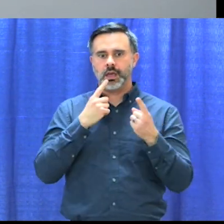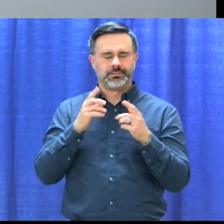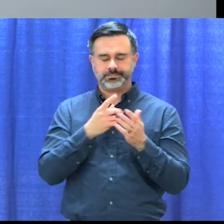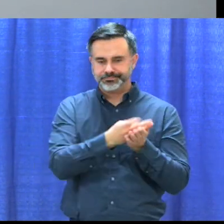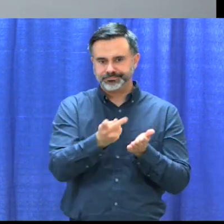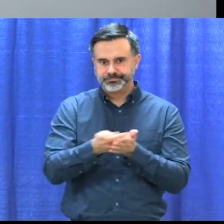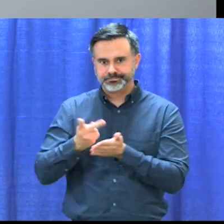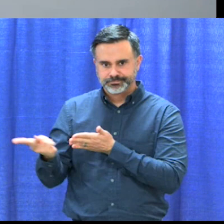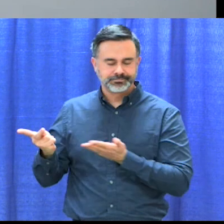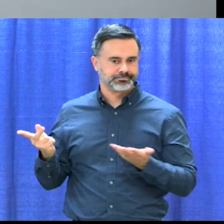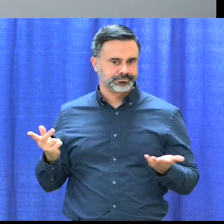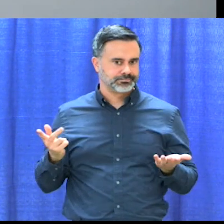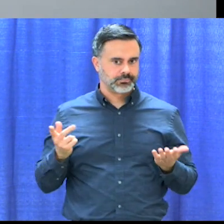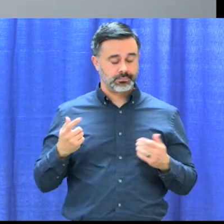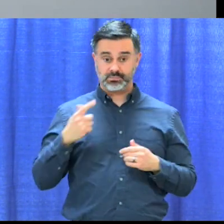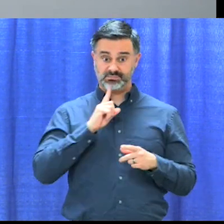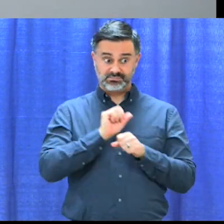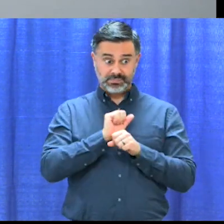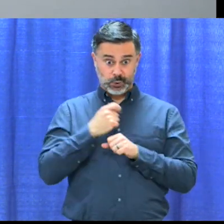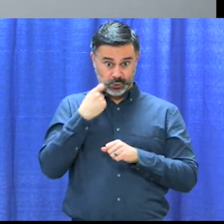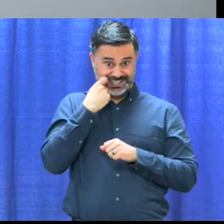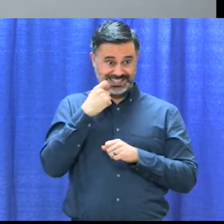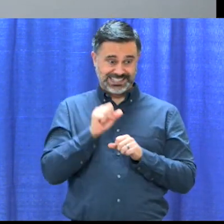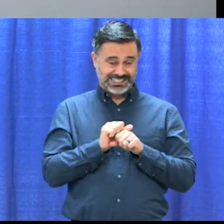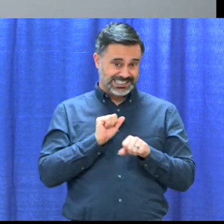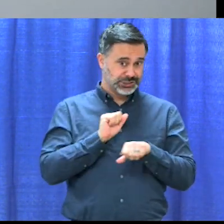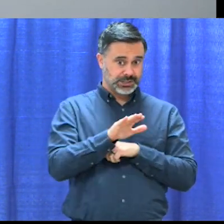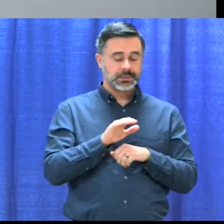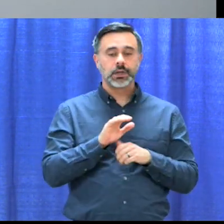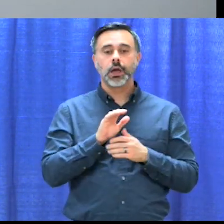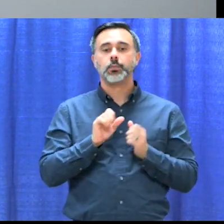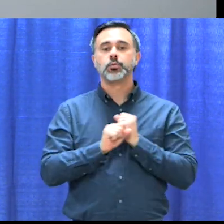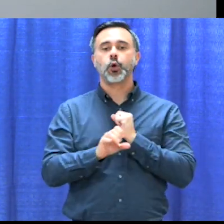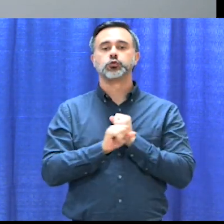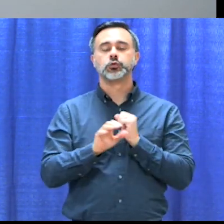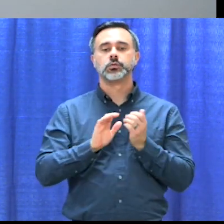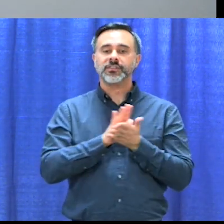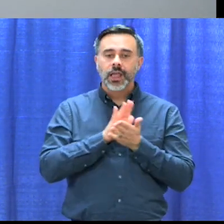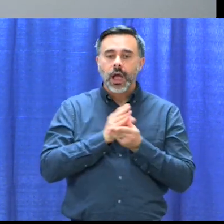We've just literally shipped some of our promotional materials and flyers and the schools that